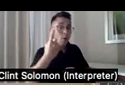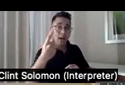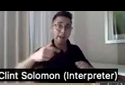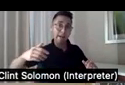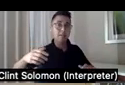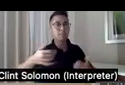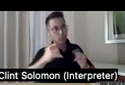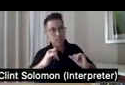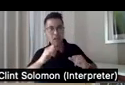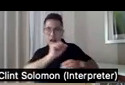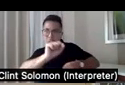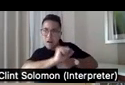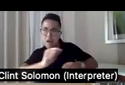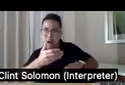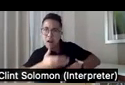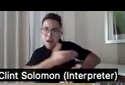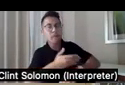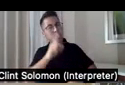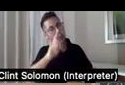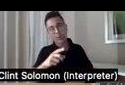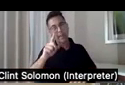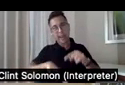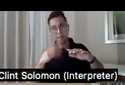then we really can't be leaking clues and overpowering them